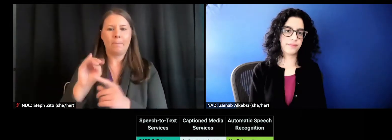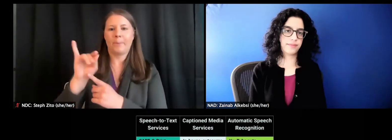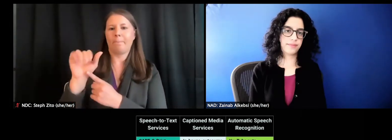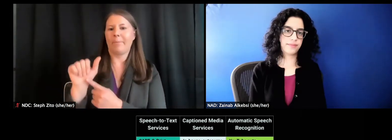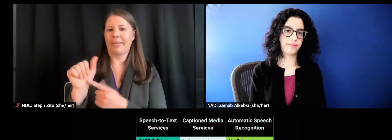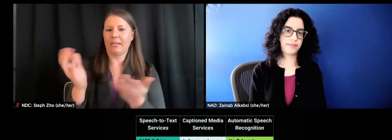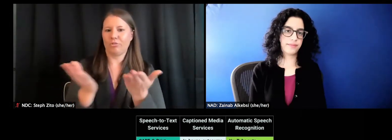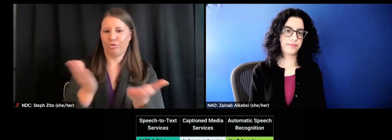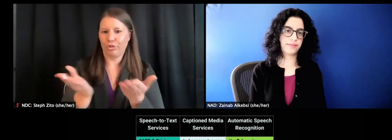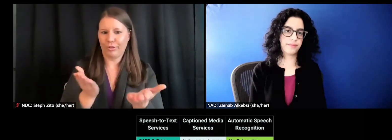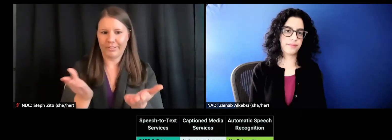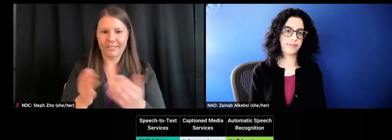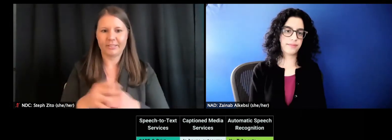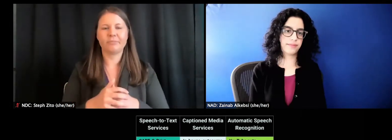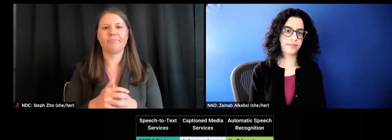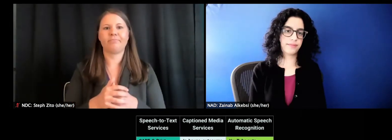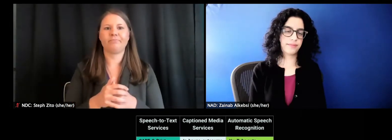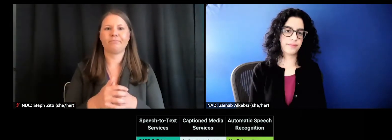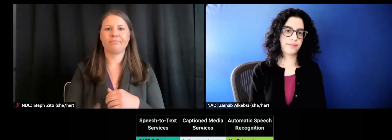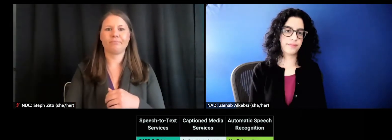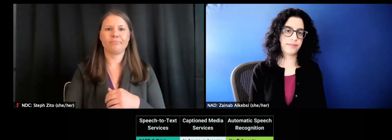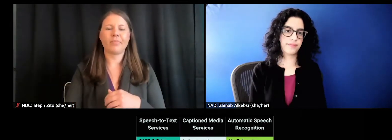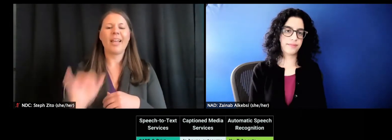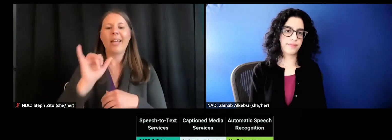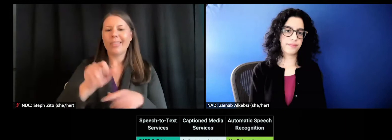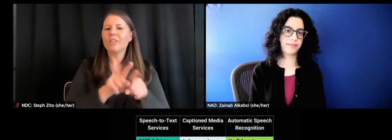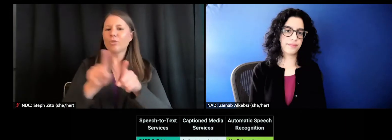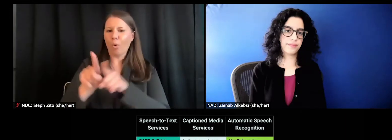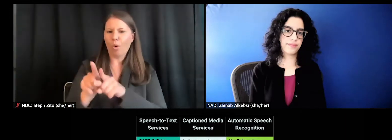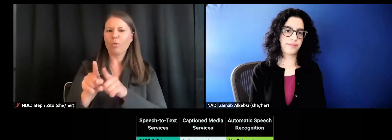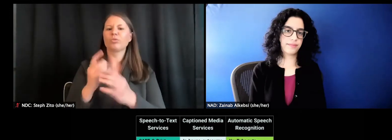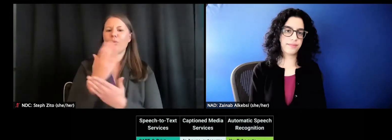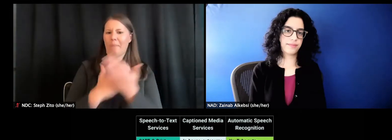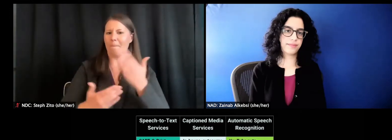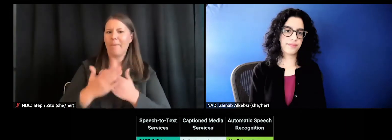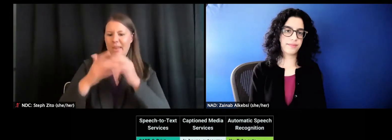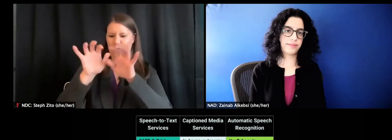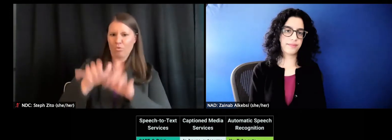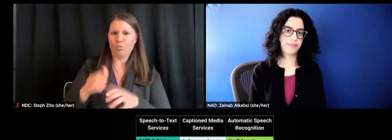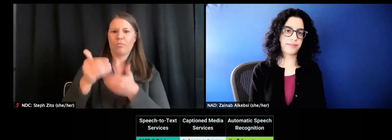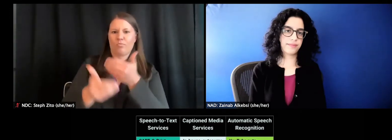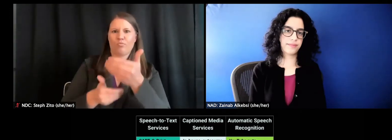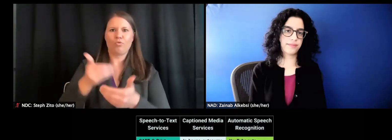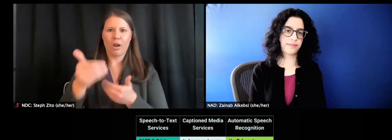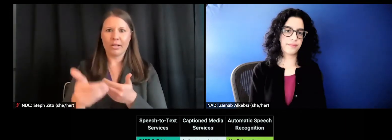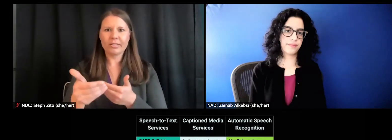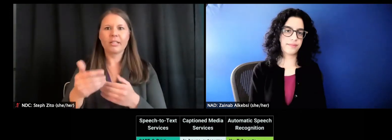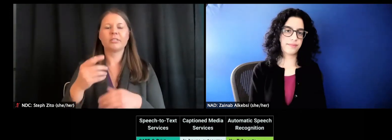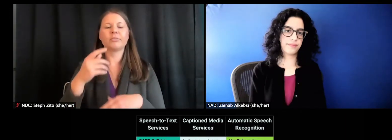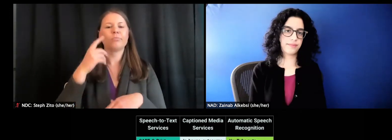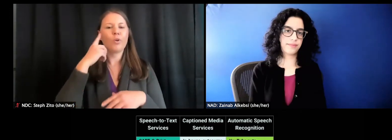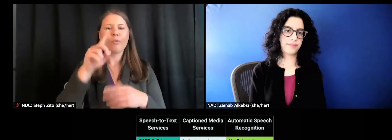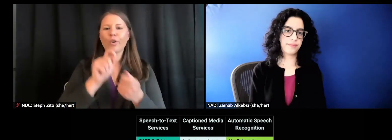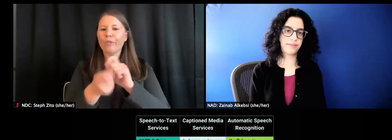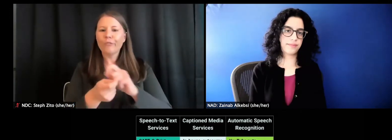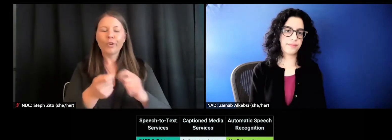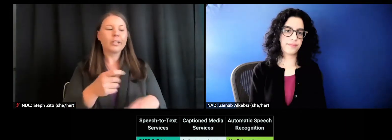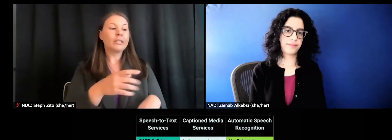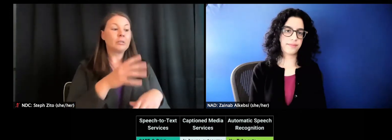Another service is caption media services. That also is a manual process of converting